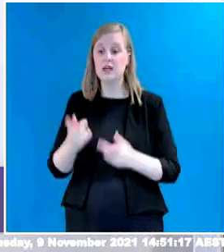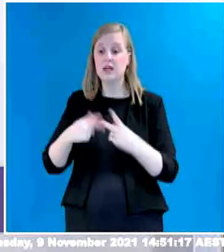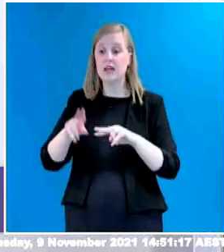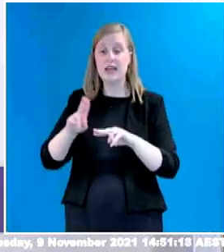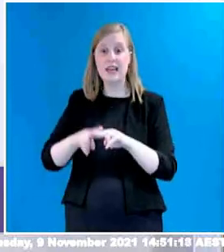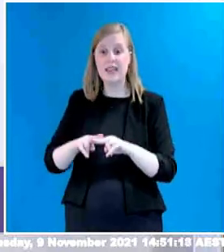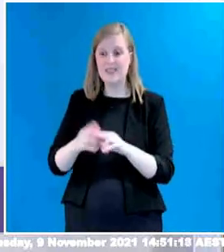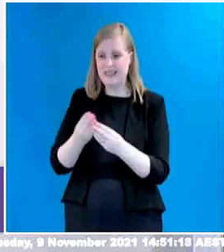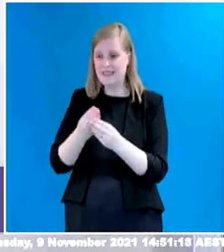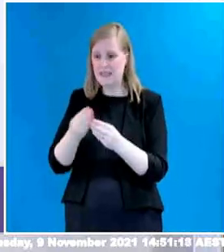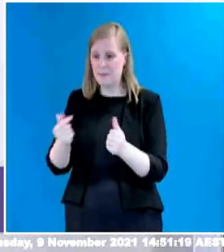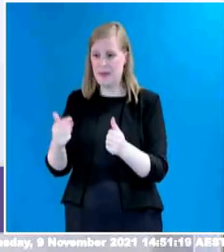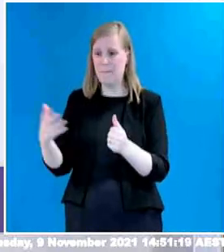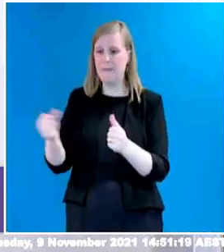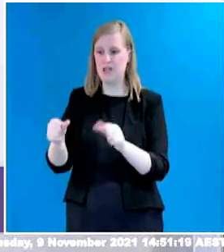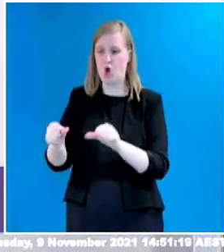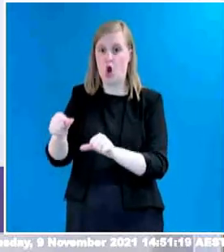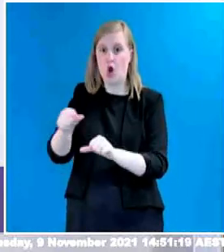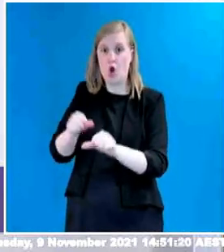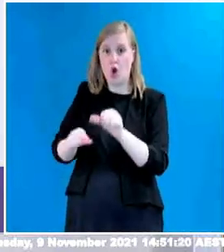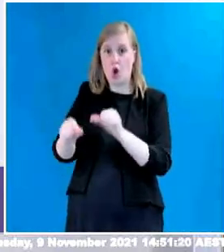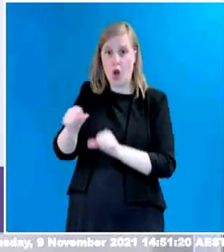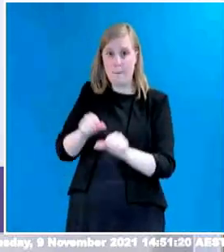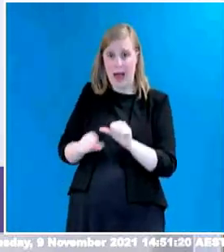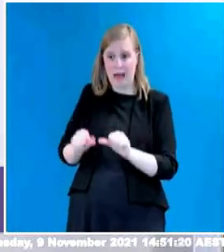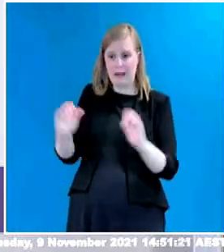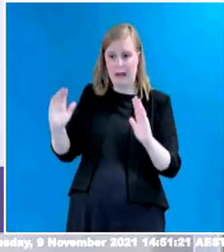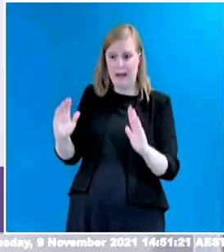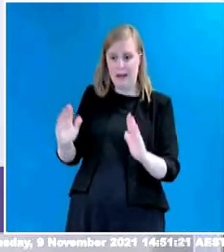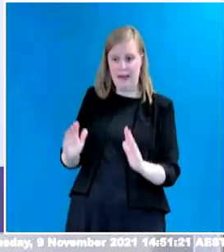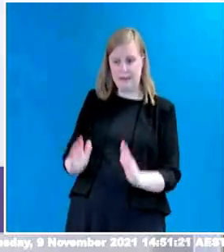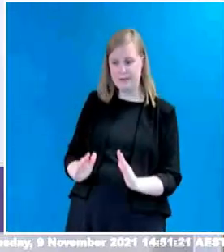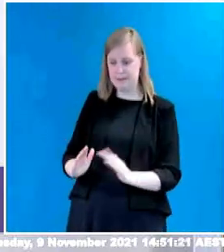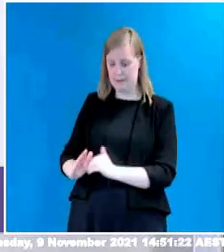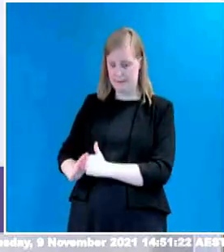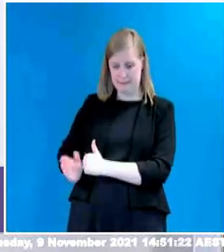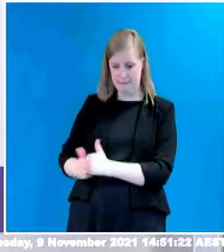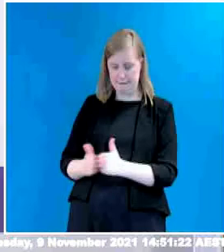require careful consideration and full justification with reference to the